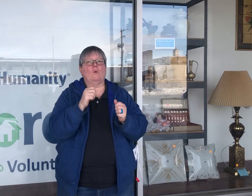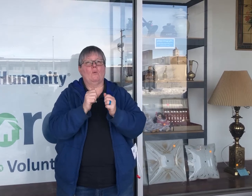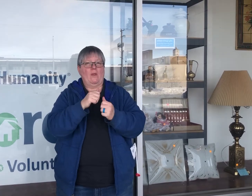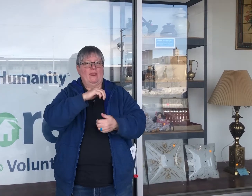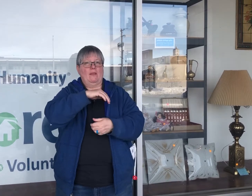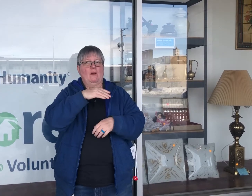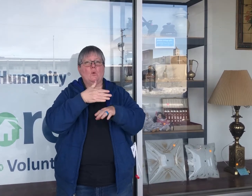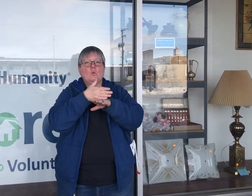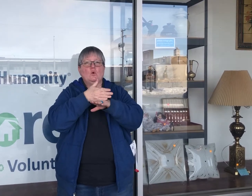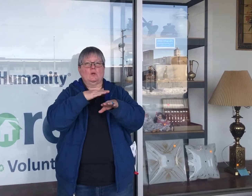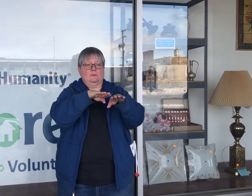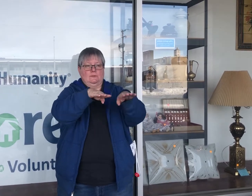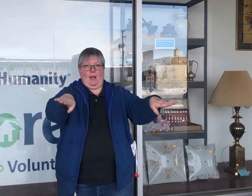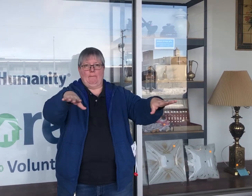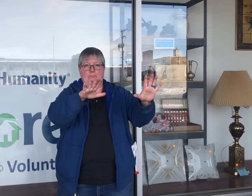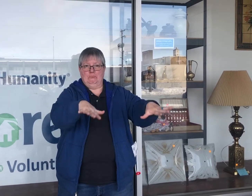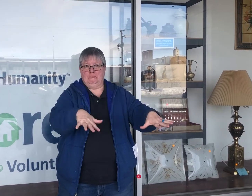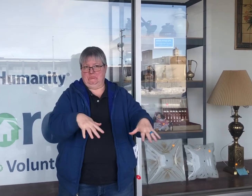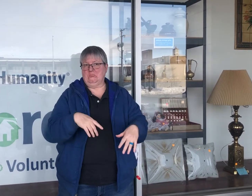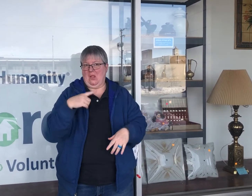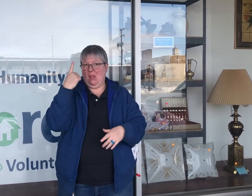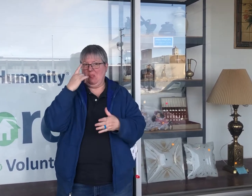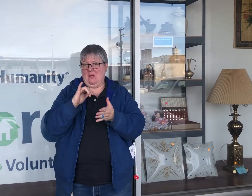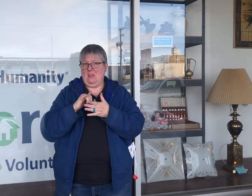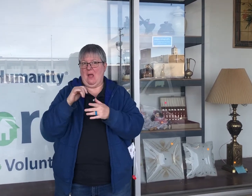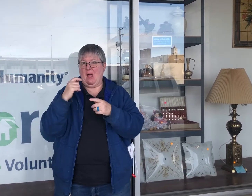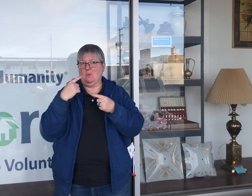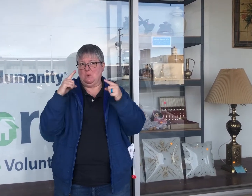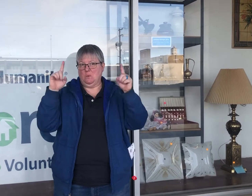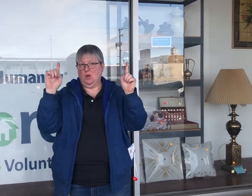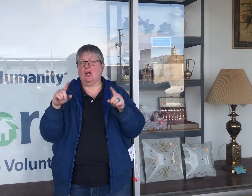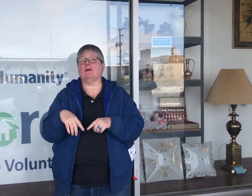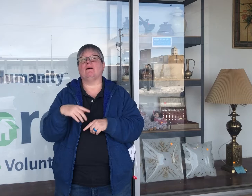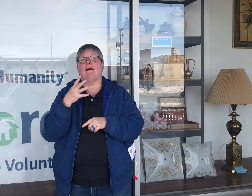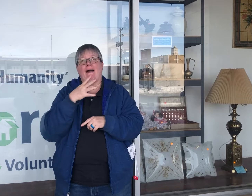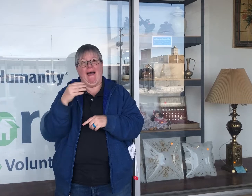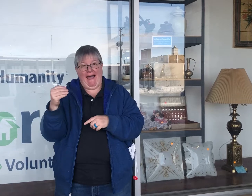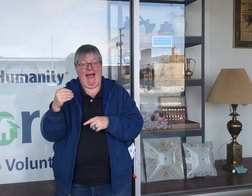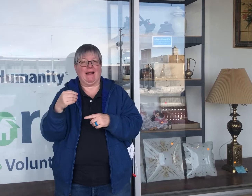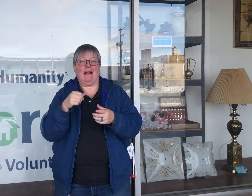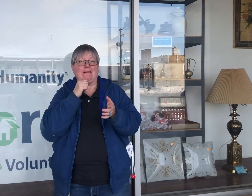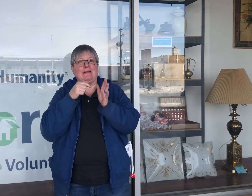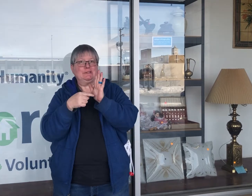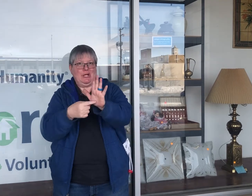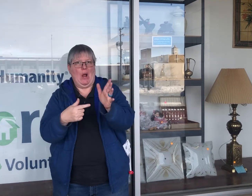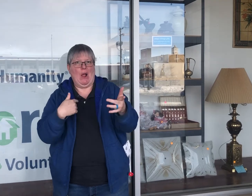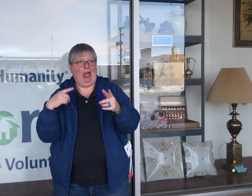We're going to put the wood top, and I think that will work and also I didn't get to show you,